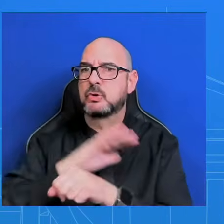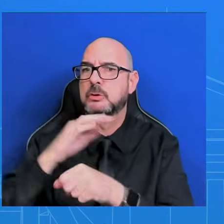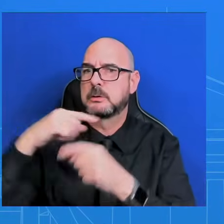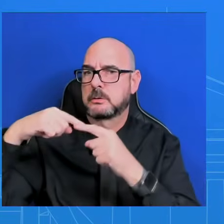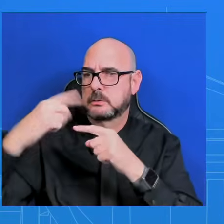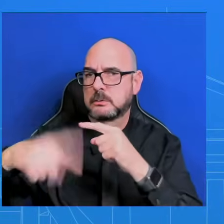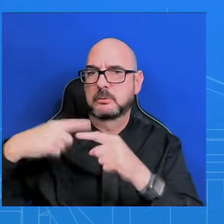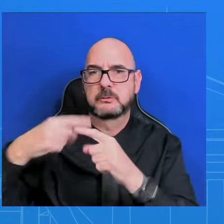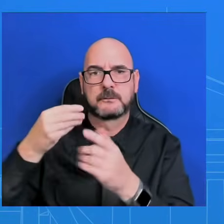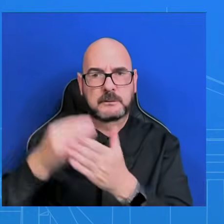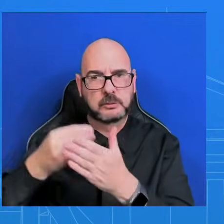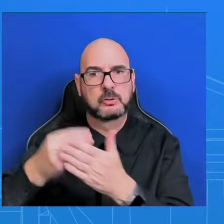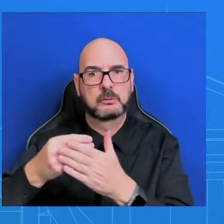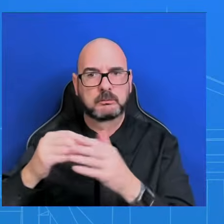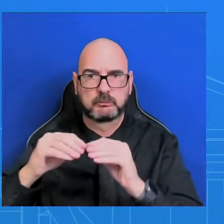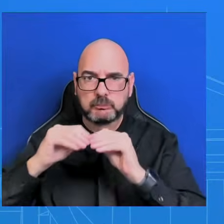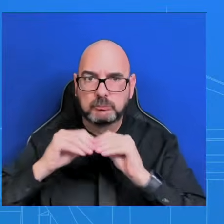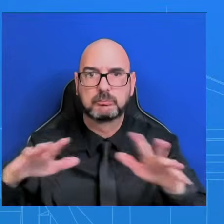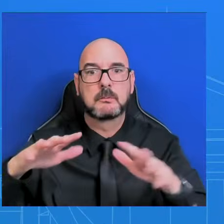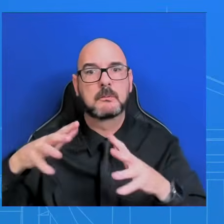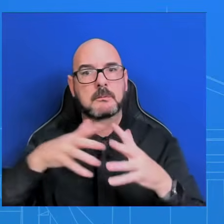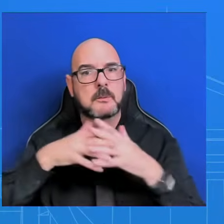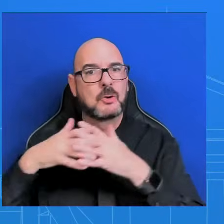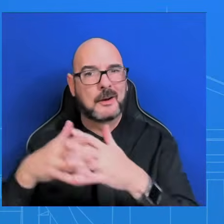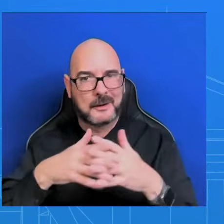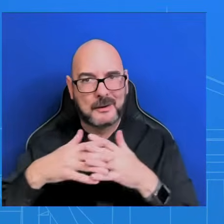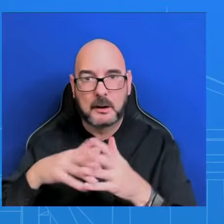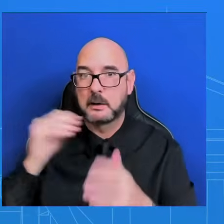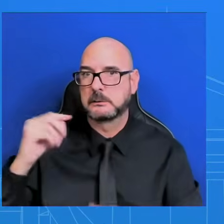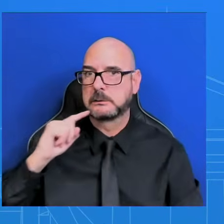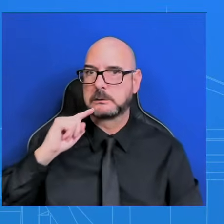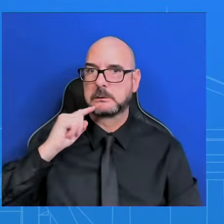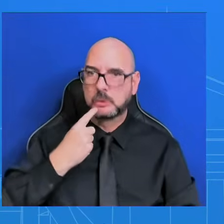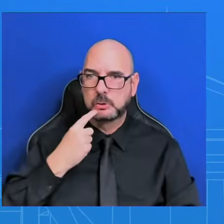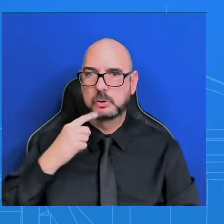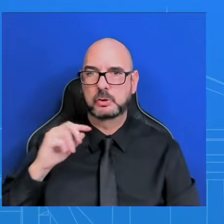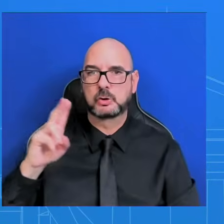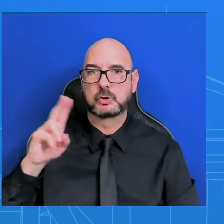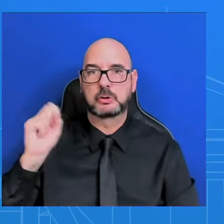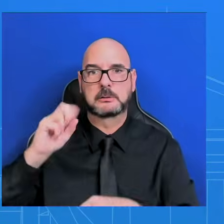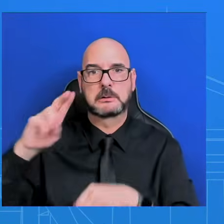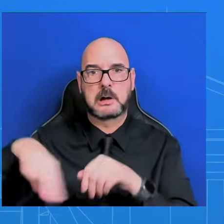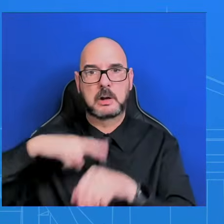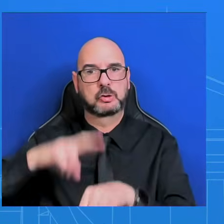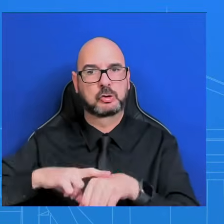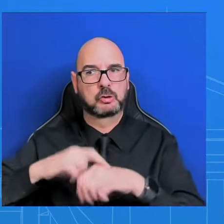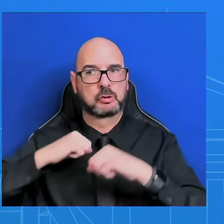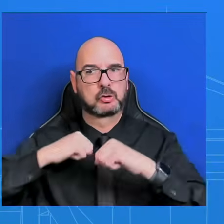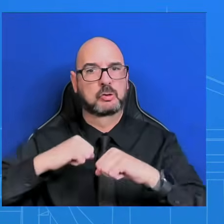and address urgent domestic and national security priorities by passing the President's supplemental request.